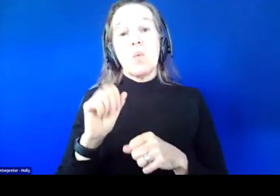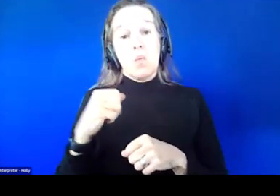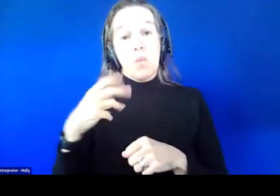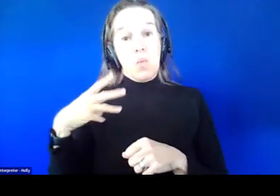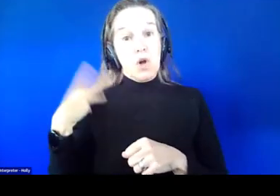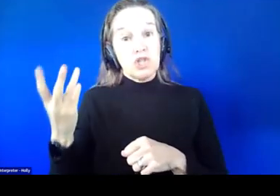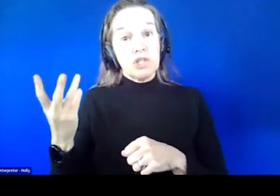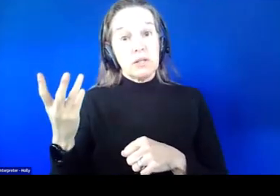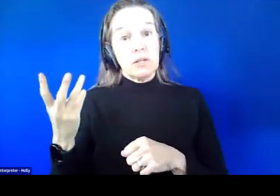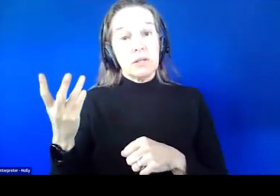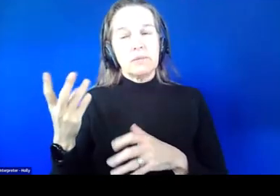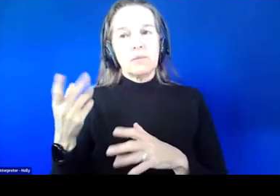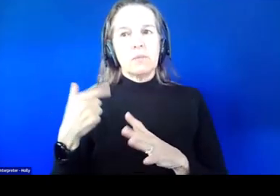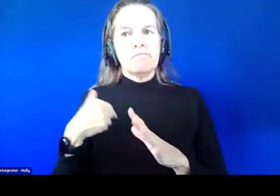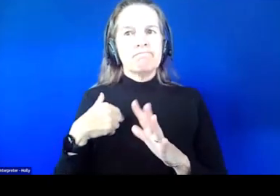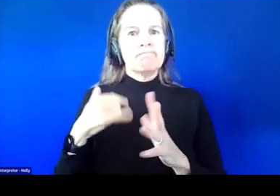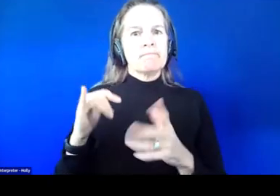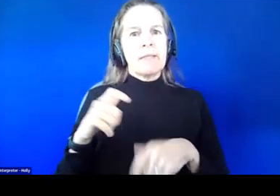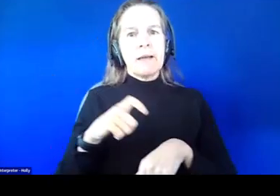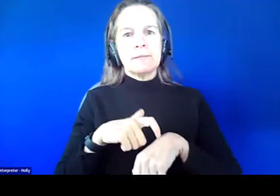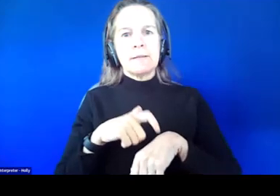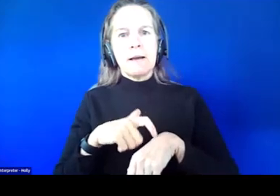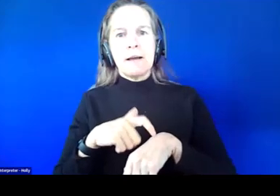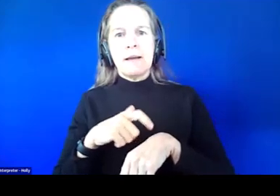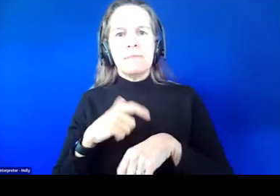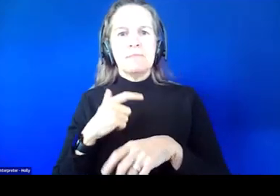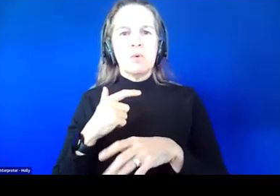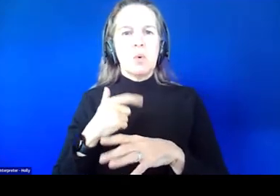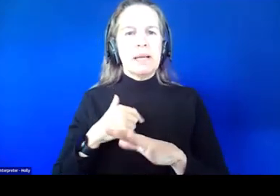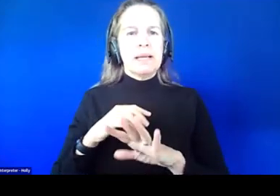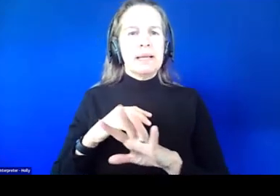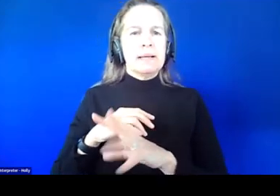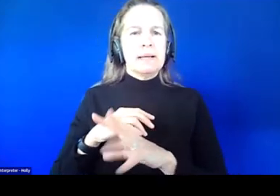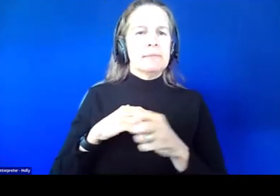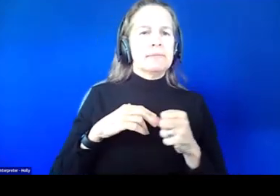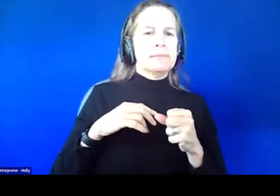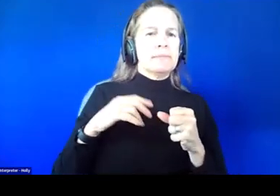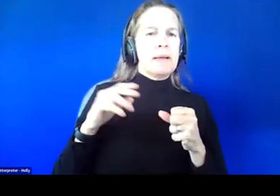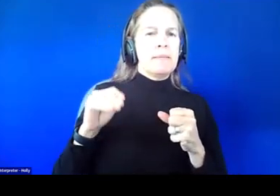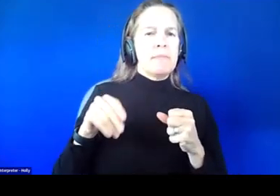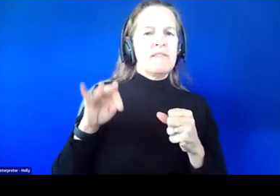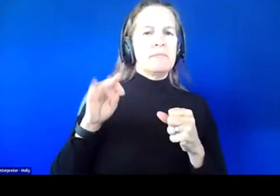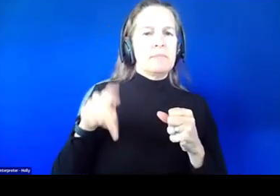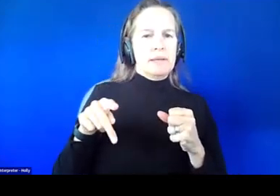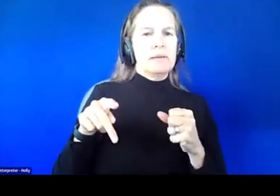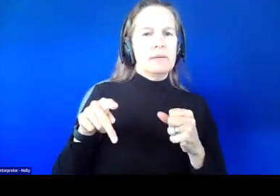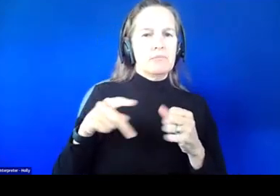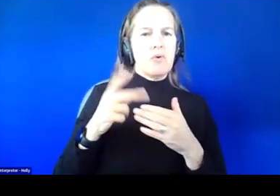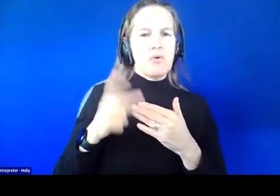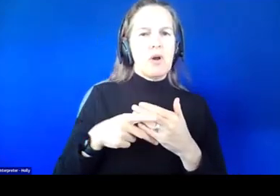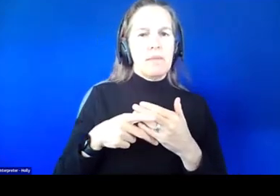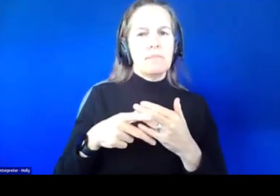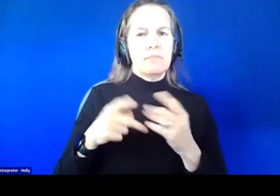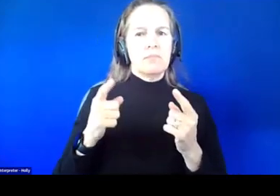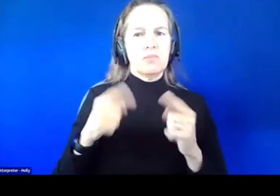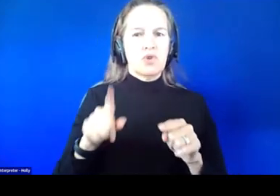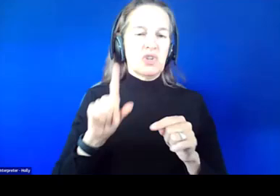of rolling back our MFP program in 2018, believing that we would need to wind down the program.